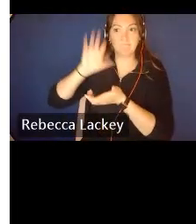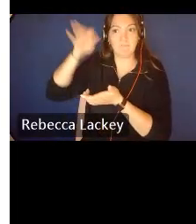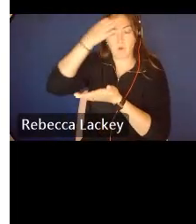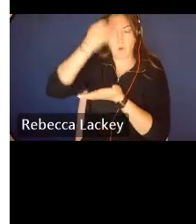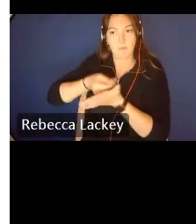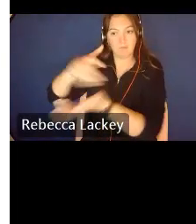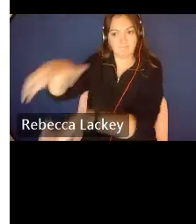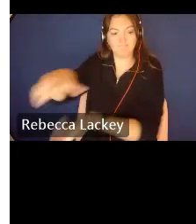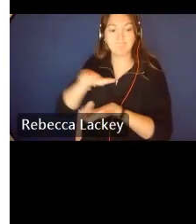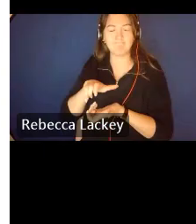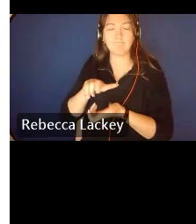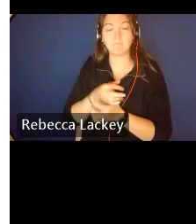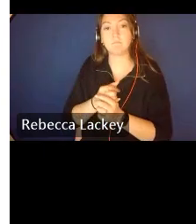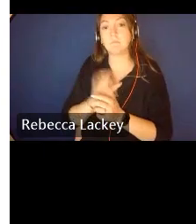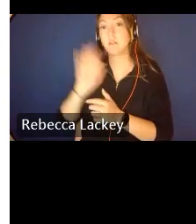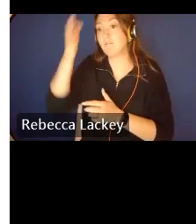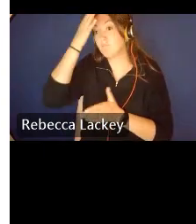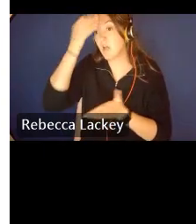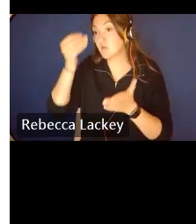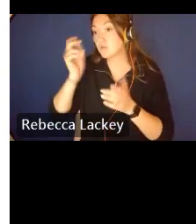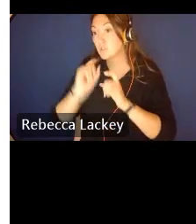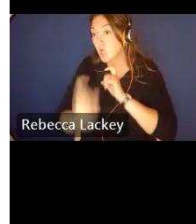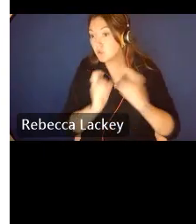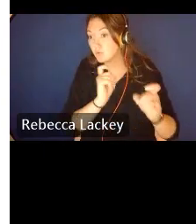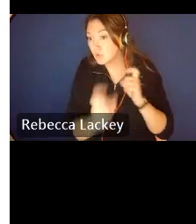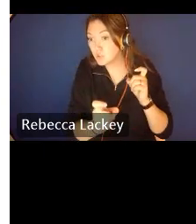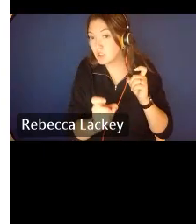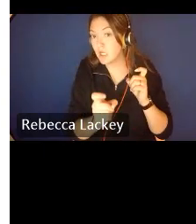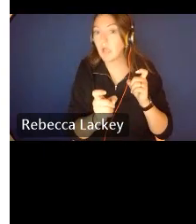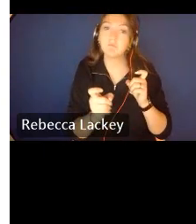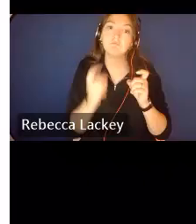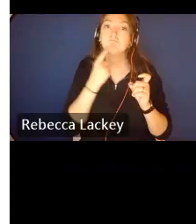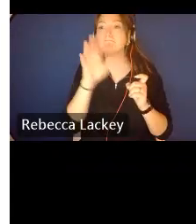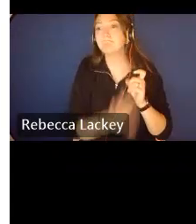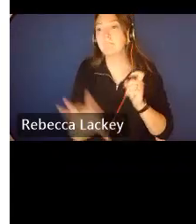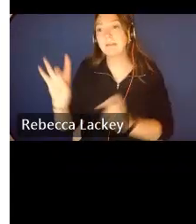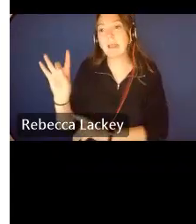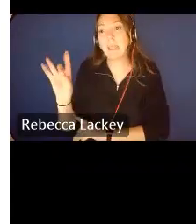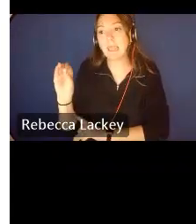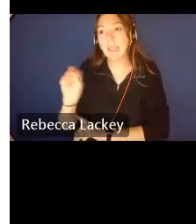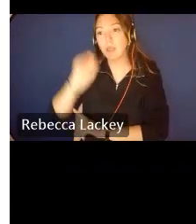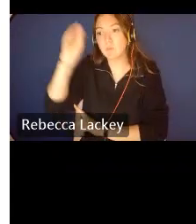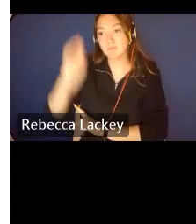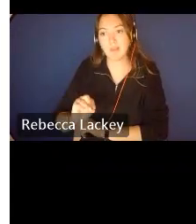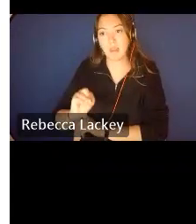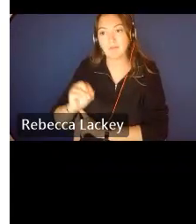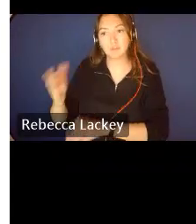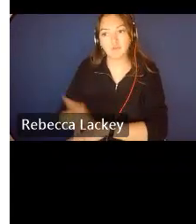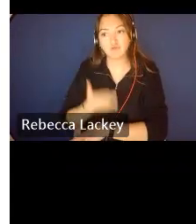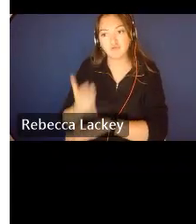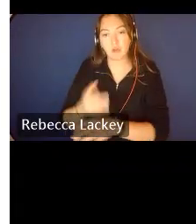project. The federal contribution will account for approximately 80% of the construction costs.